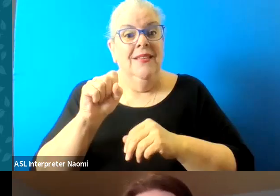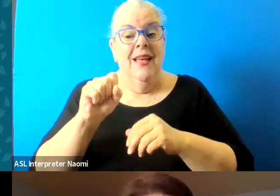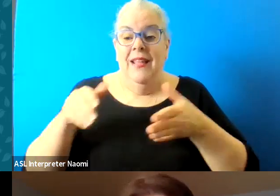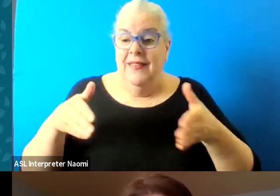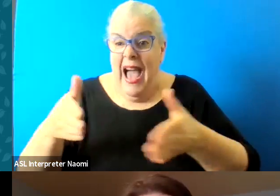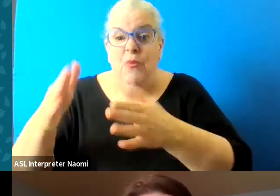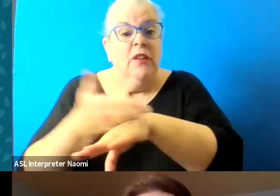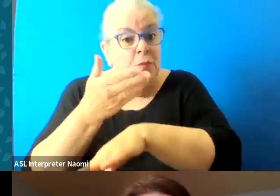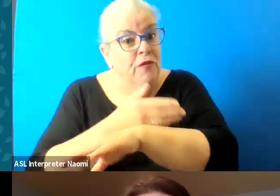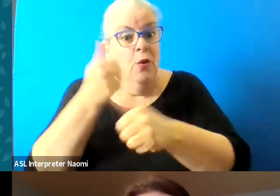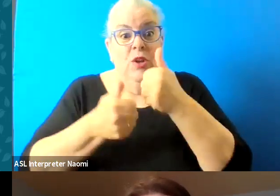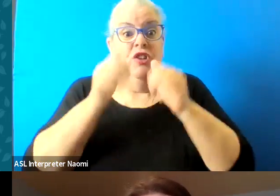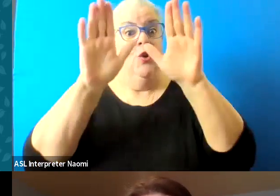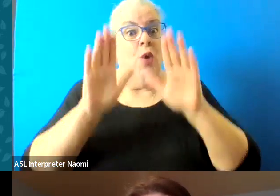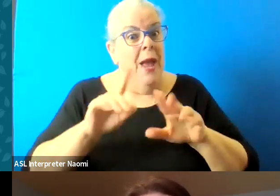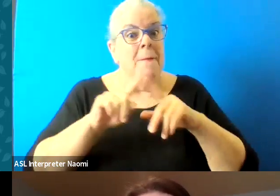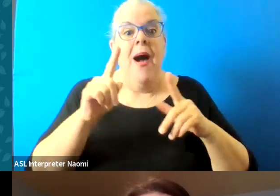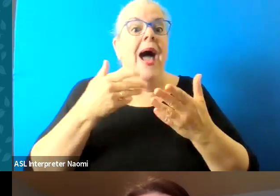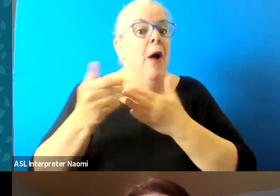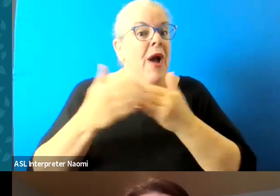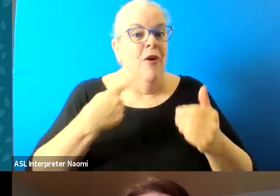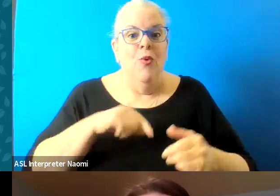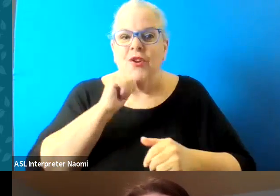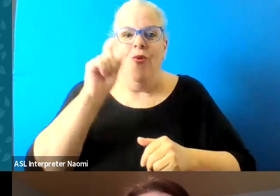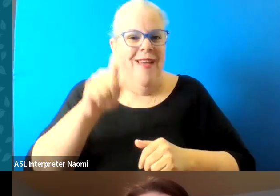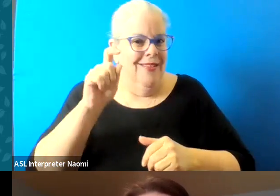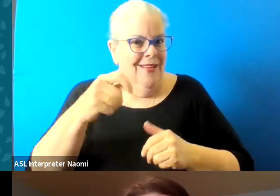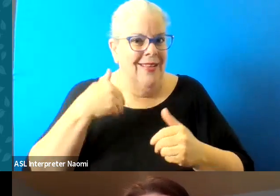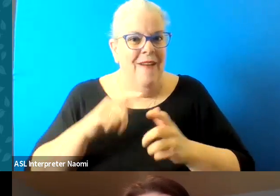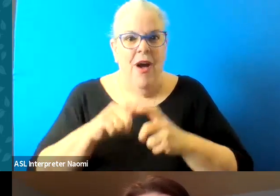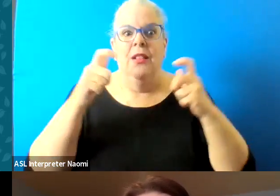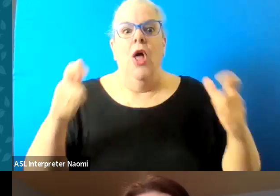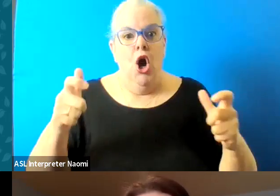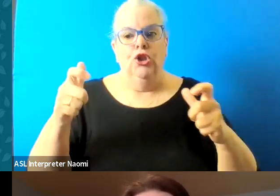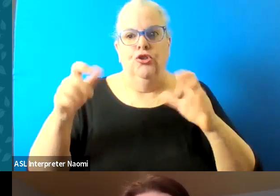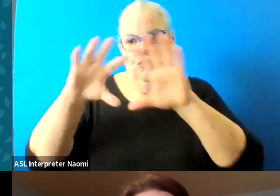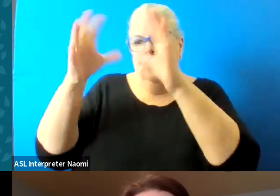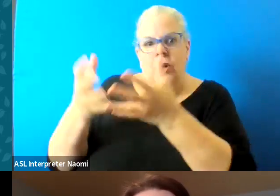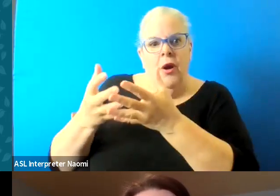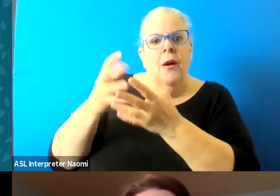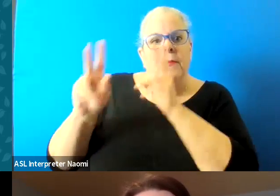However, we don't necessarily have a very large population of those with disabilities who would need